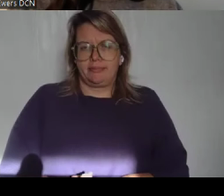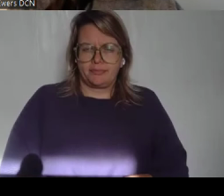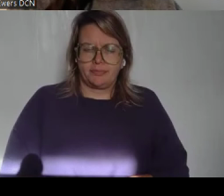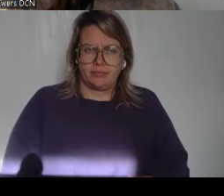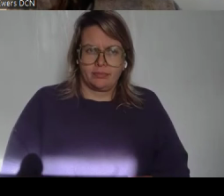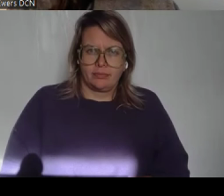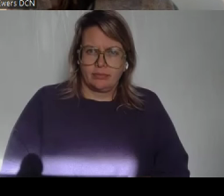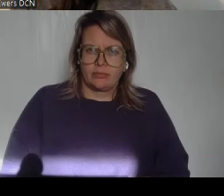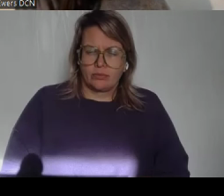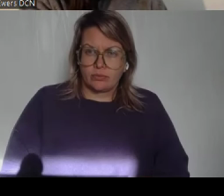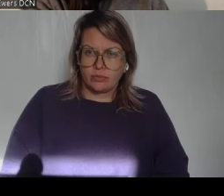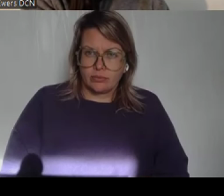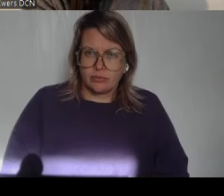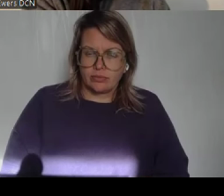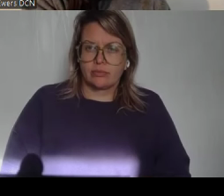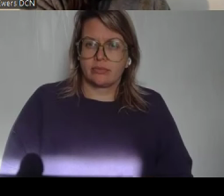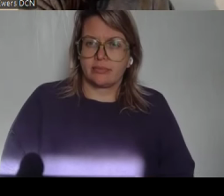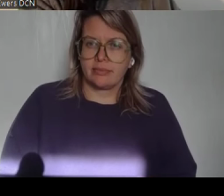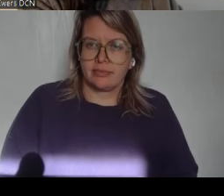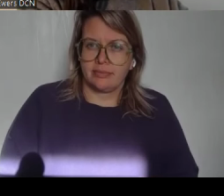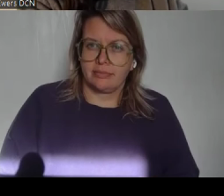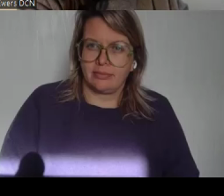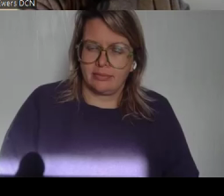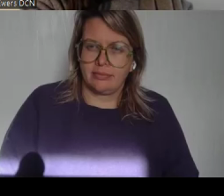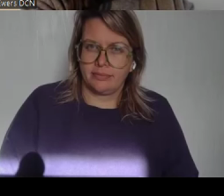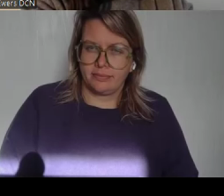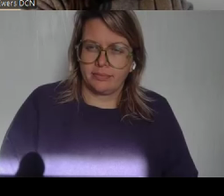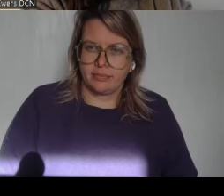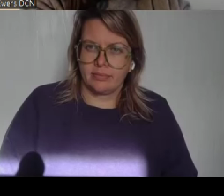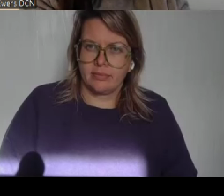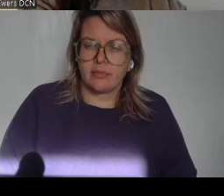Sorry. Yes, it's linked, obviously, to your unsubscribe rate,